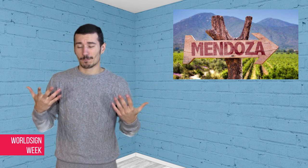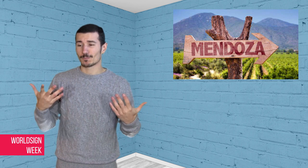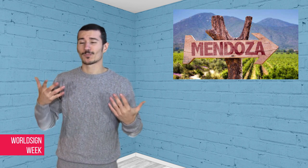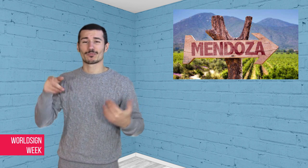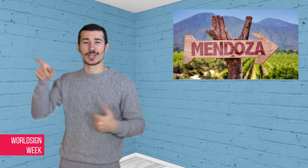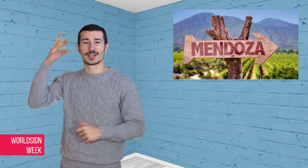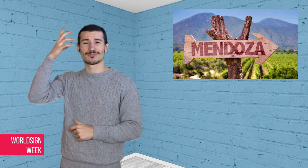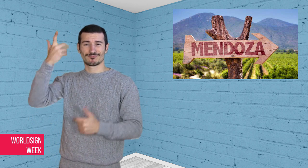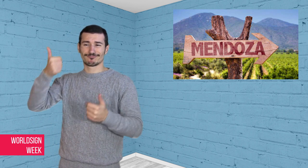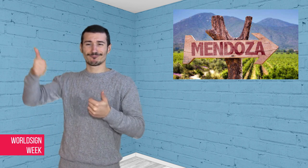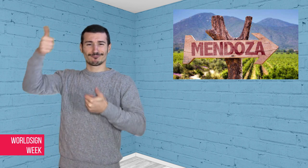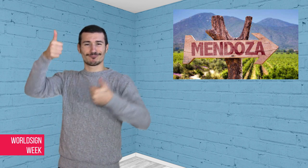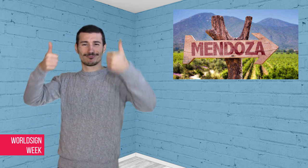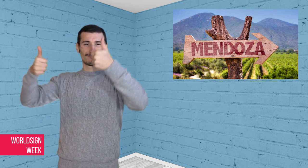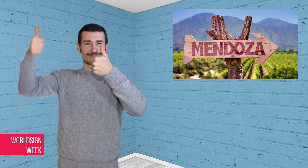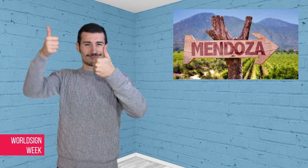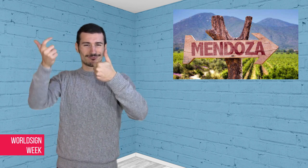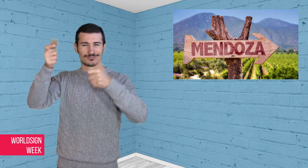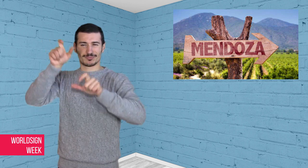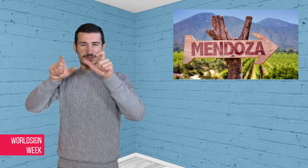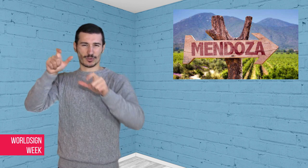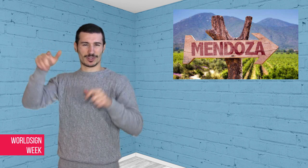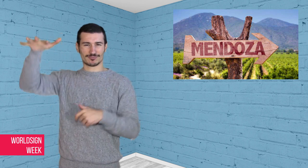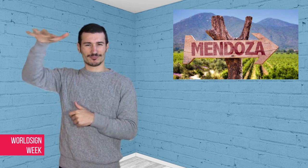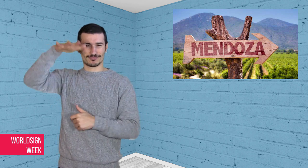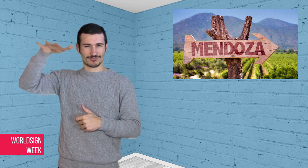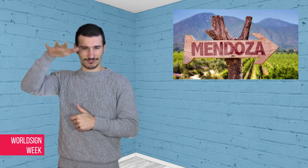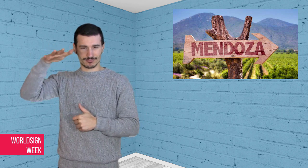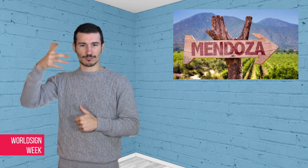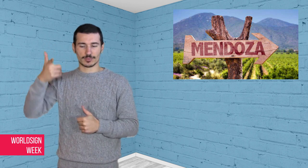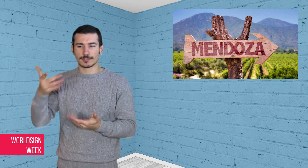from students and their parents.